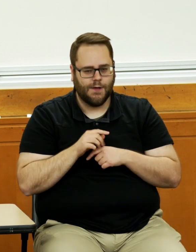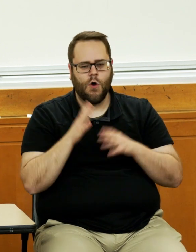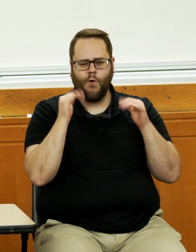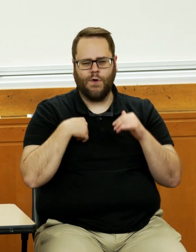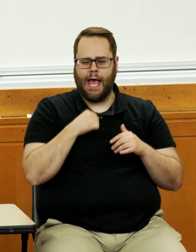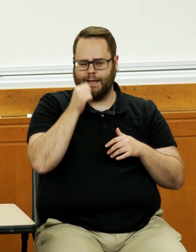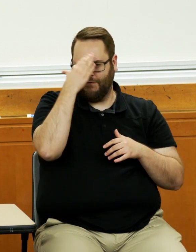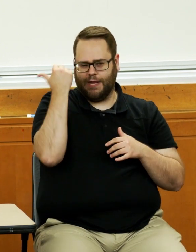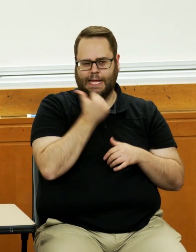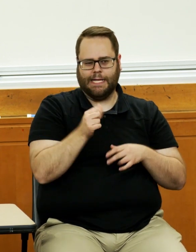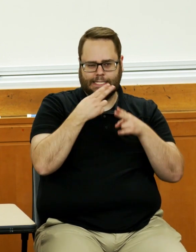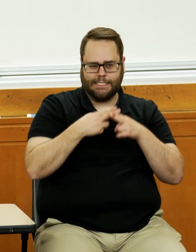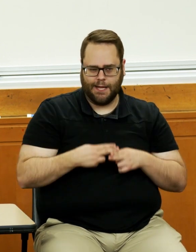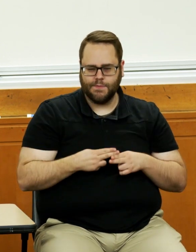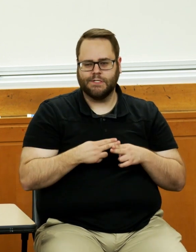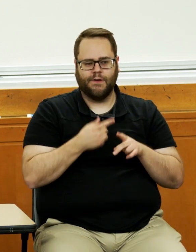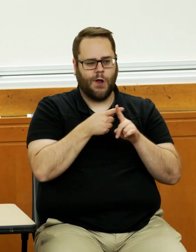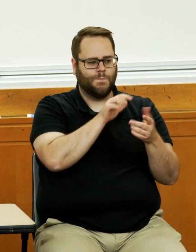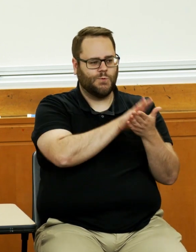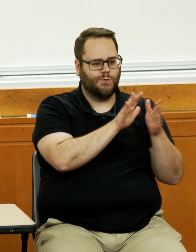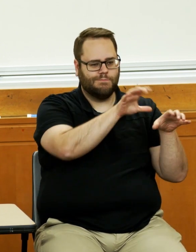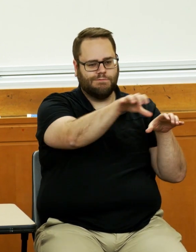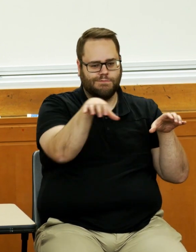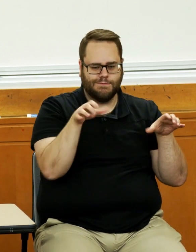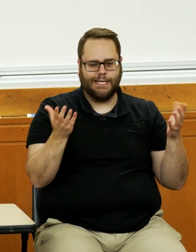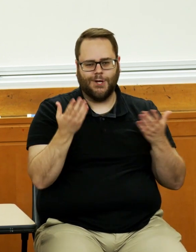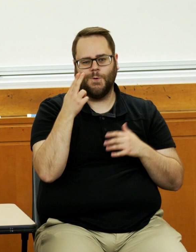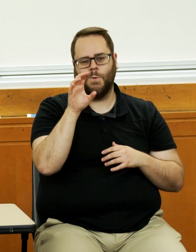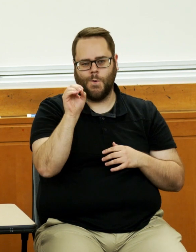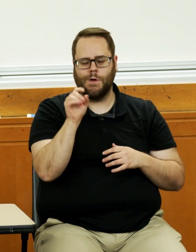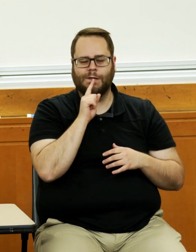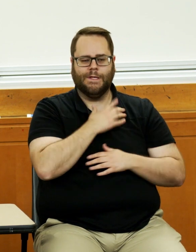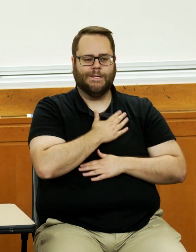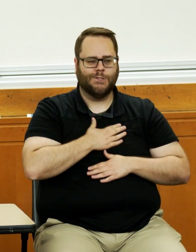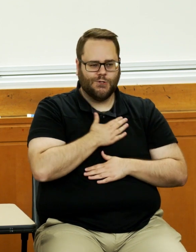across the various schools at the University of Oregon. Really enjoyed meeting with you all.